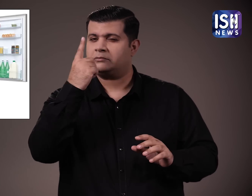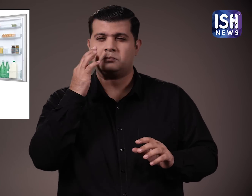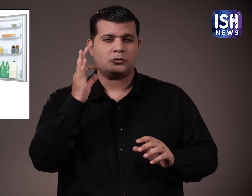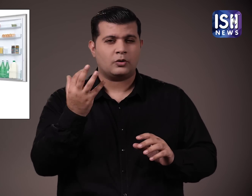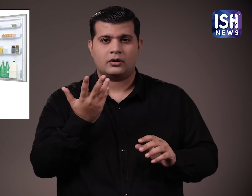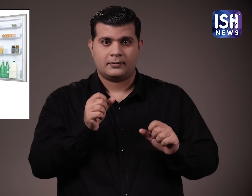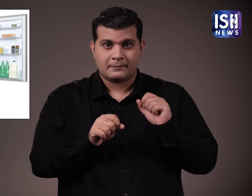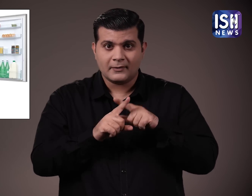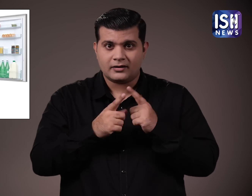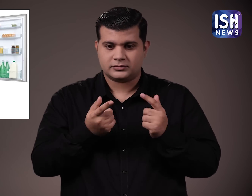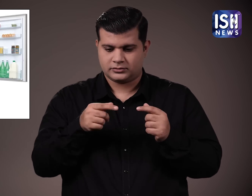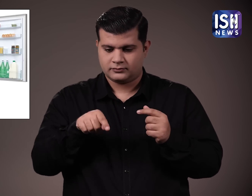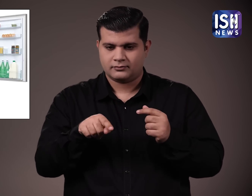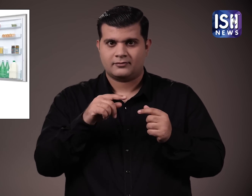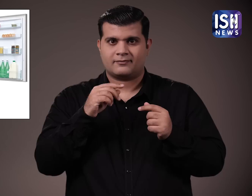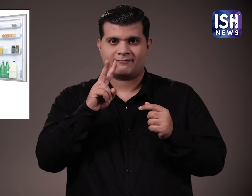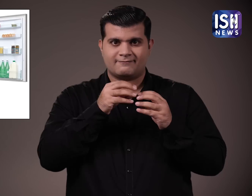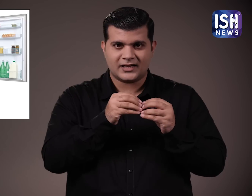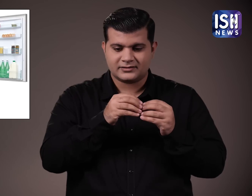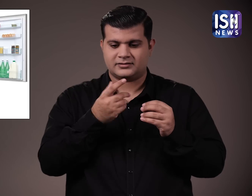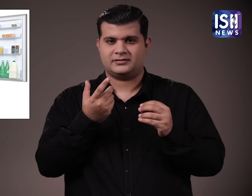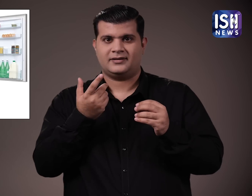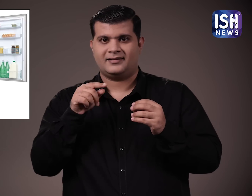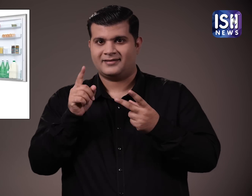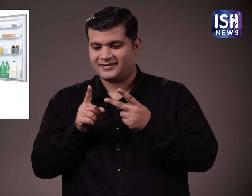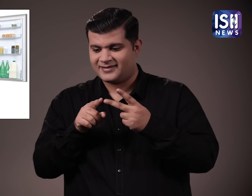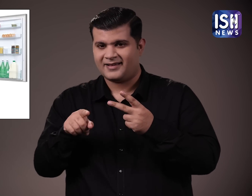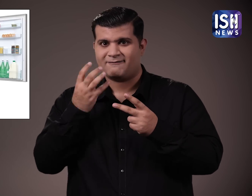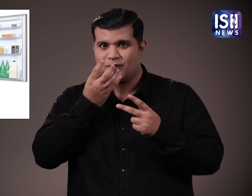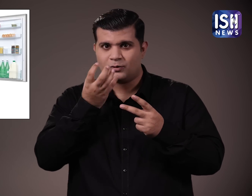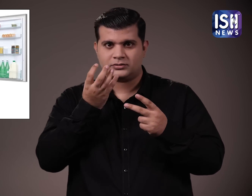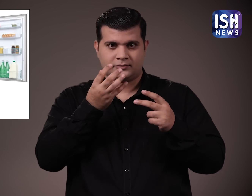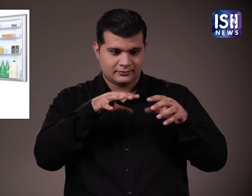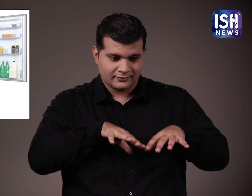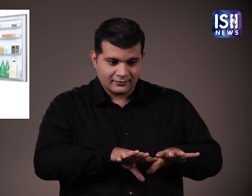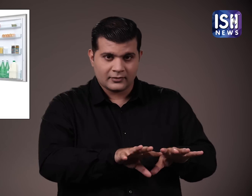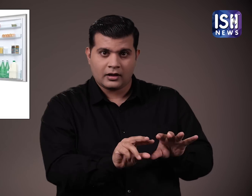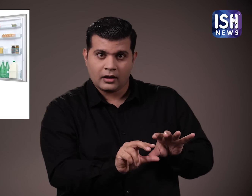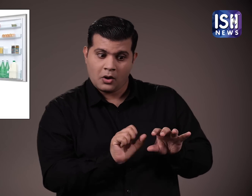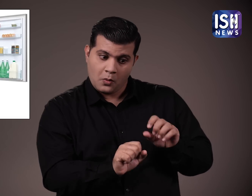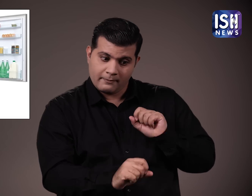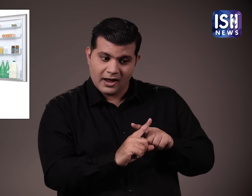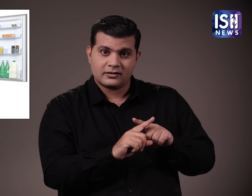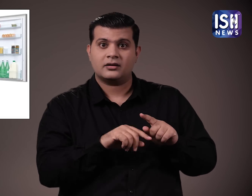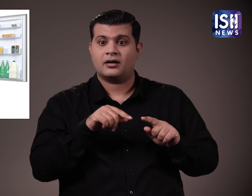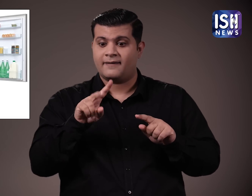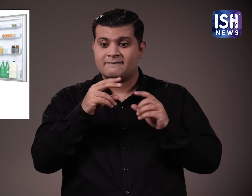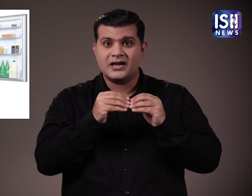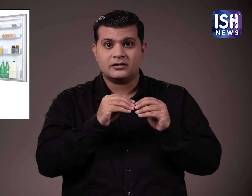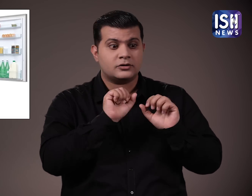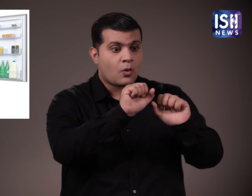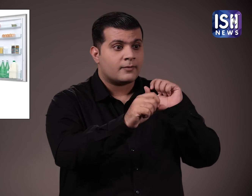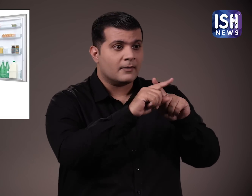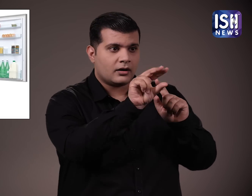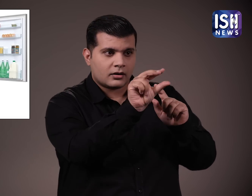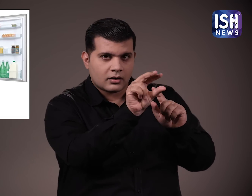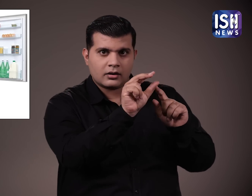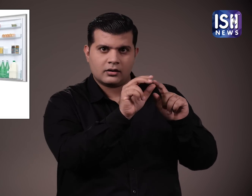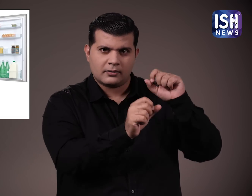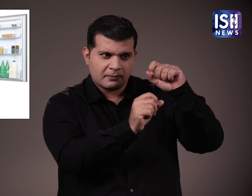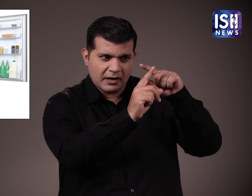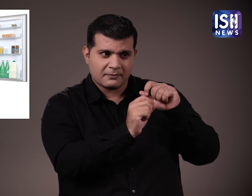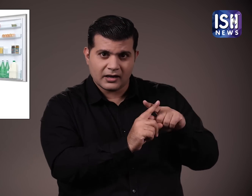So it is important to set the temperature according to the items stored inside.